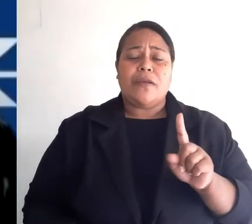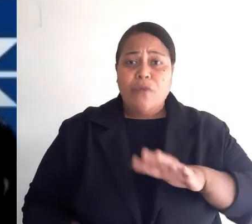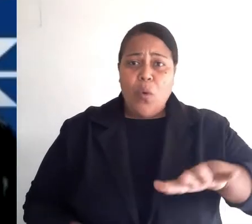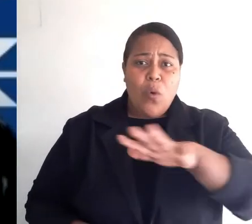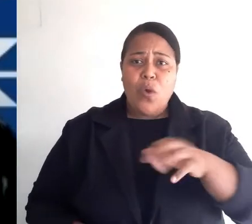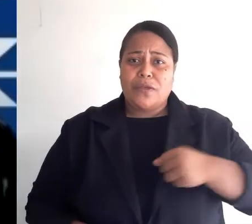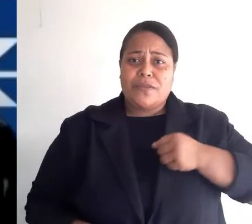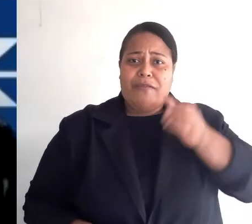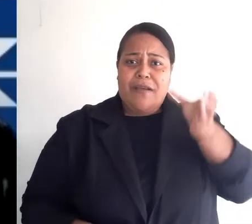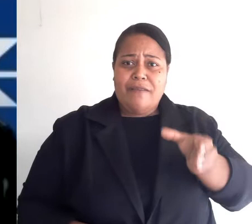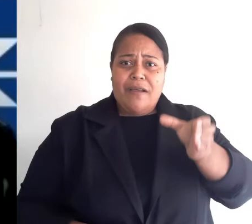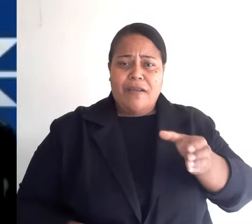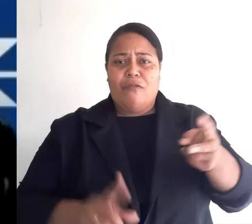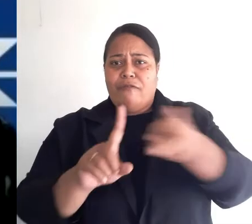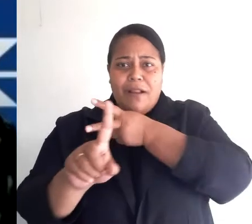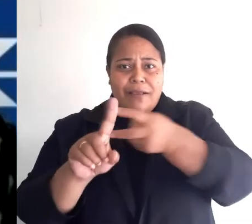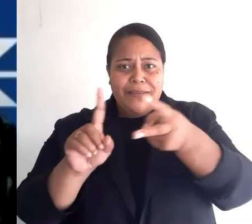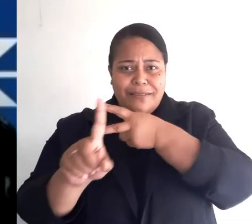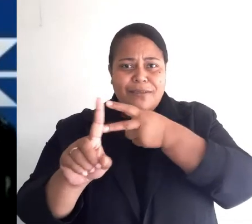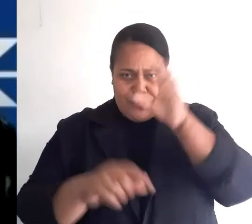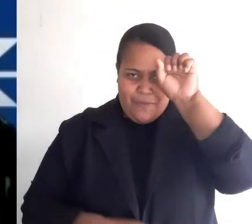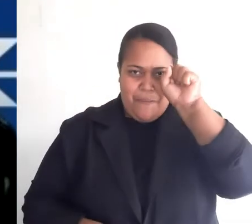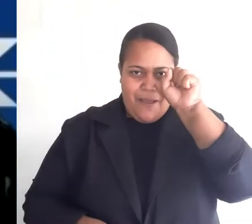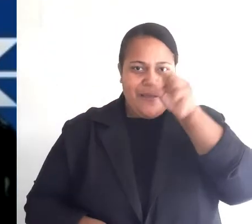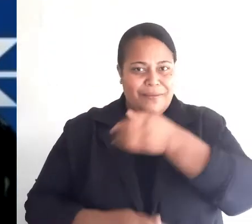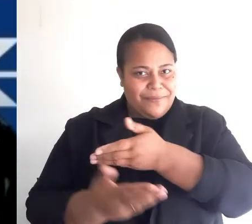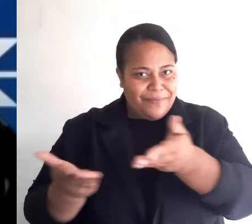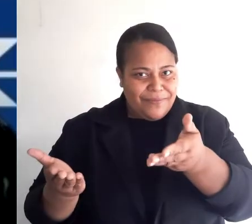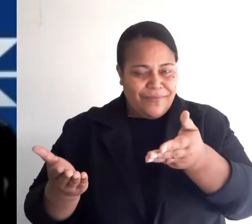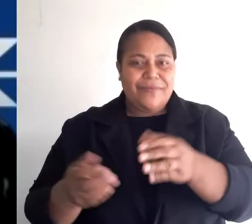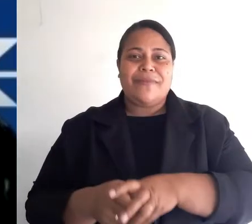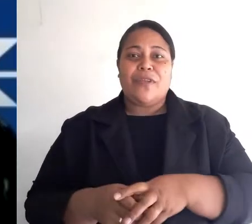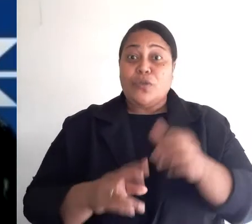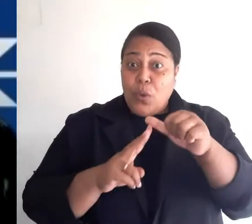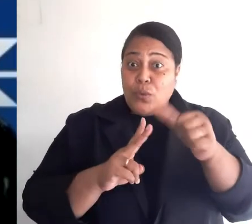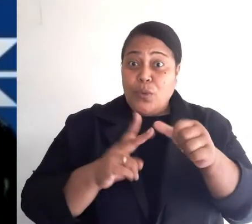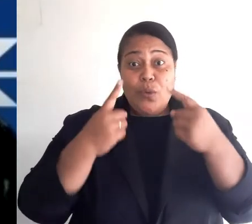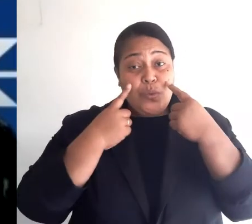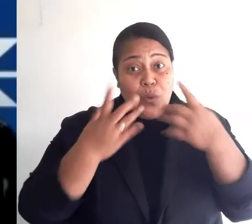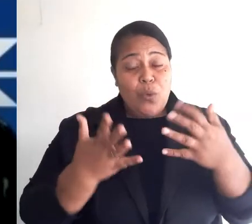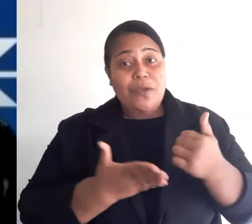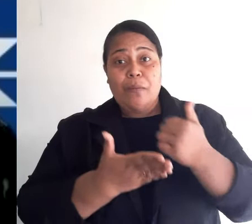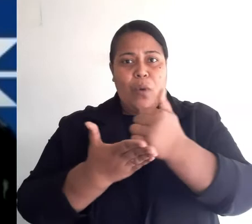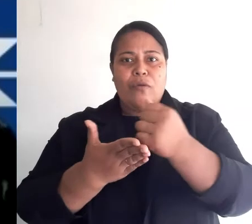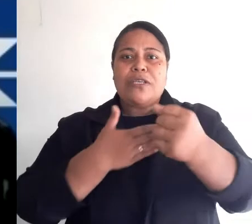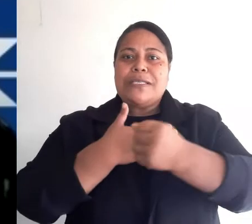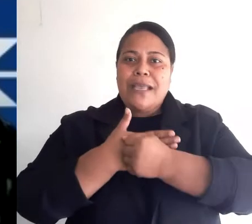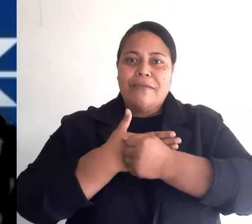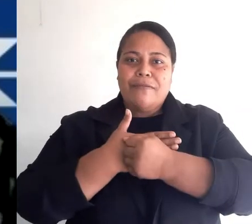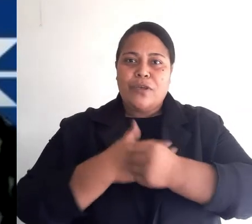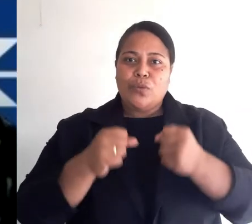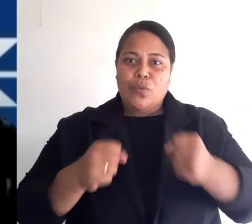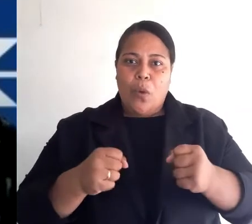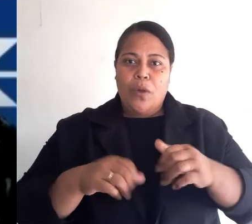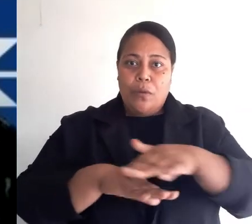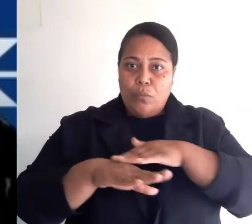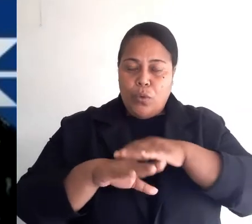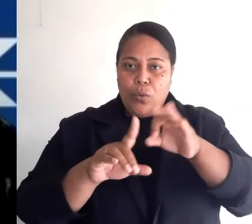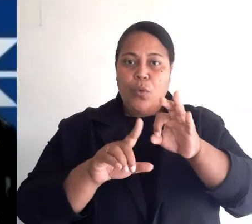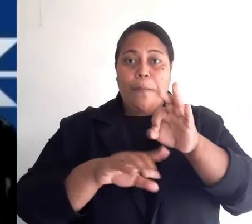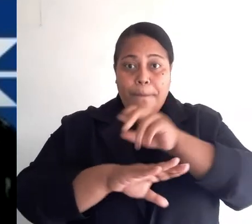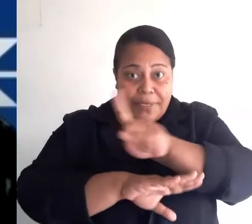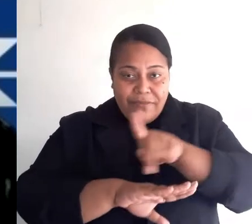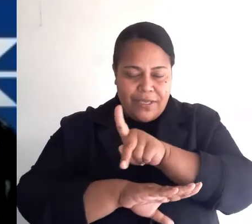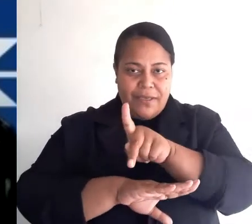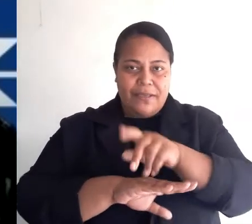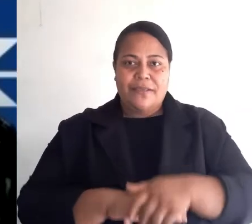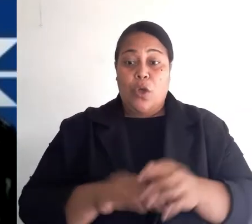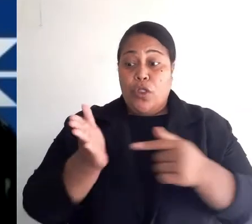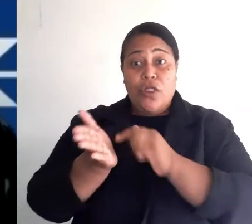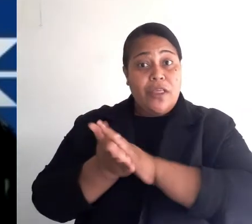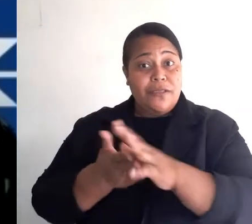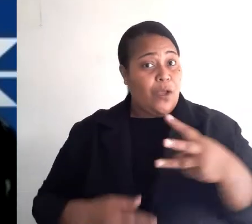forms of violence. Thursdays in Black is a call to say: enough is enough!